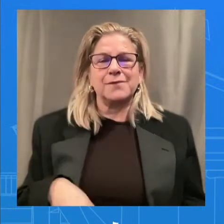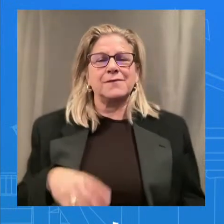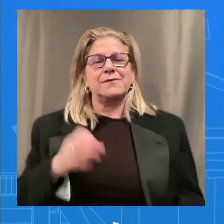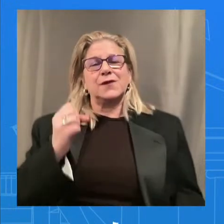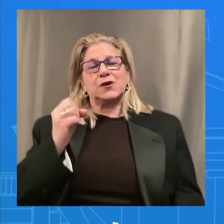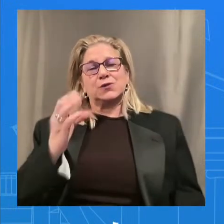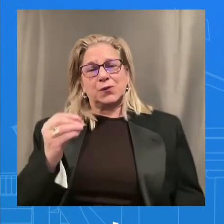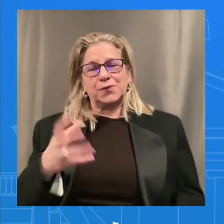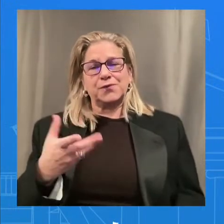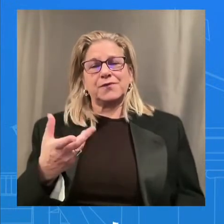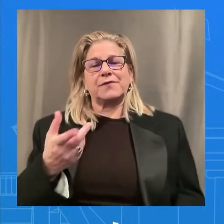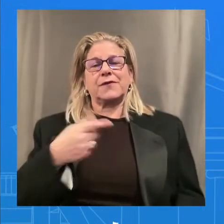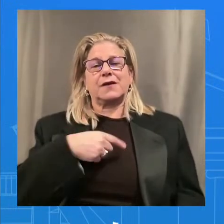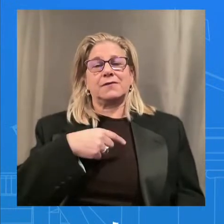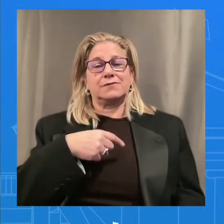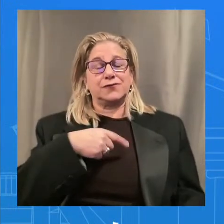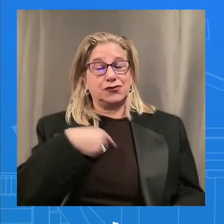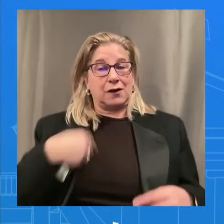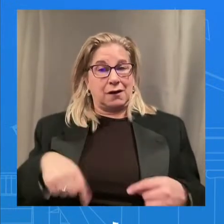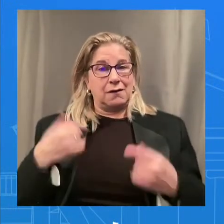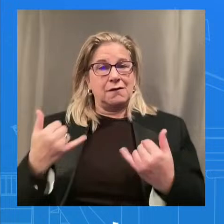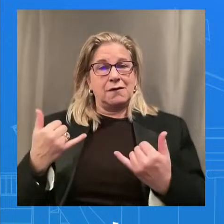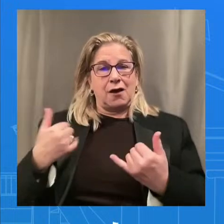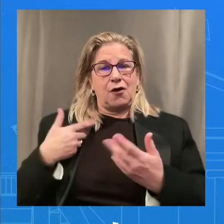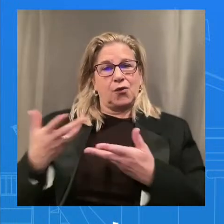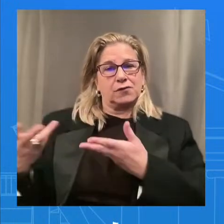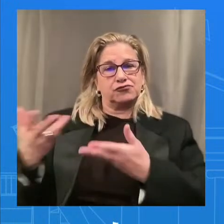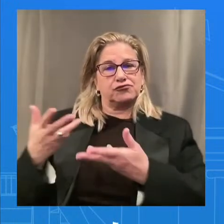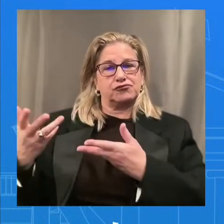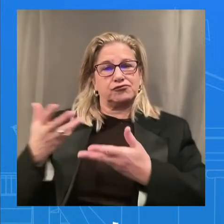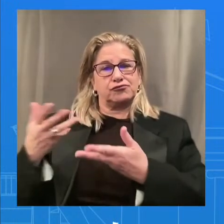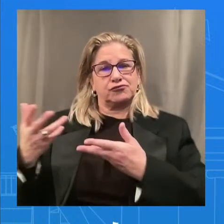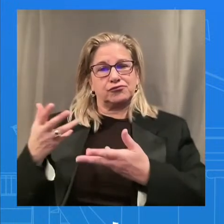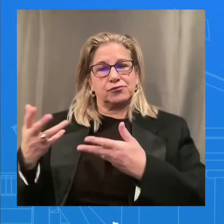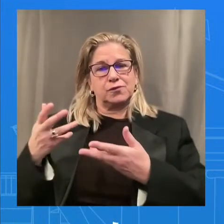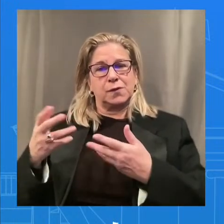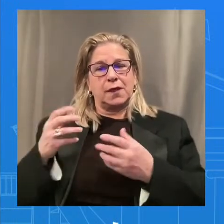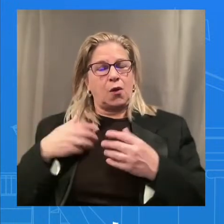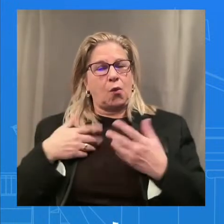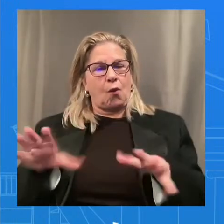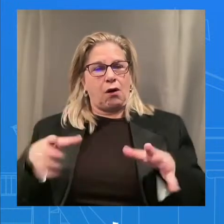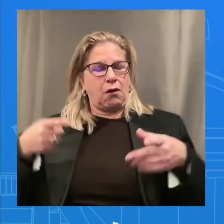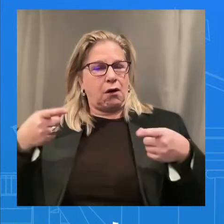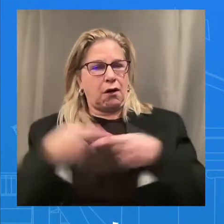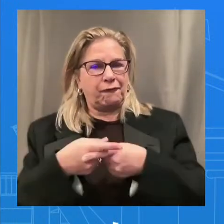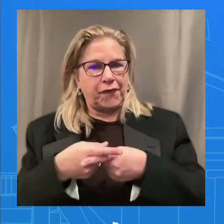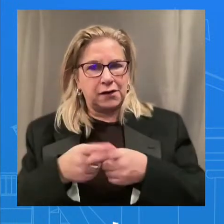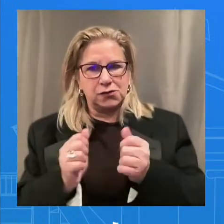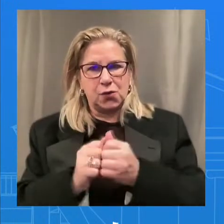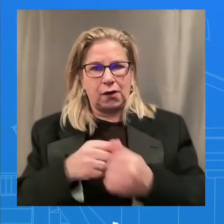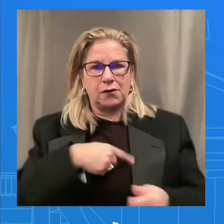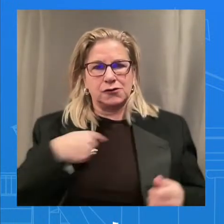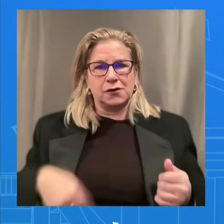and prevent it from veering into confrontation or conflict. In the Middle East, we’ve stood in defense of our friends